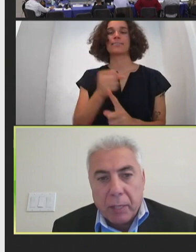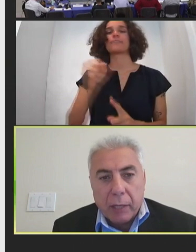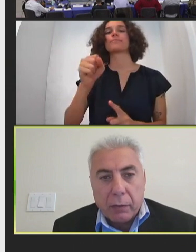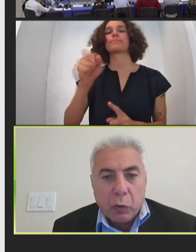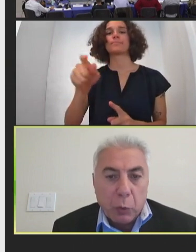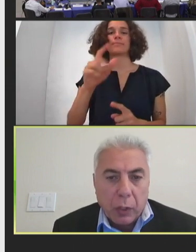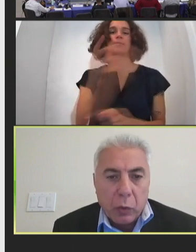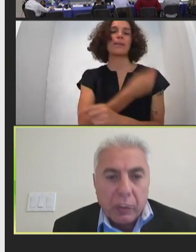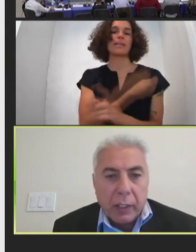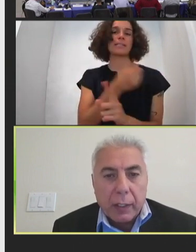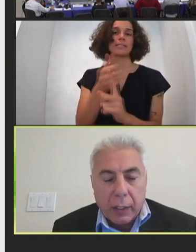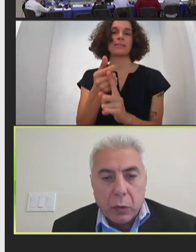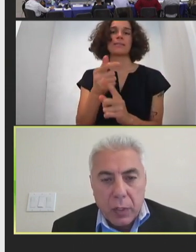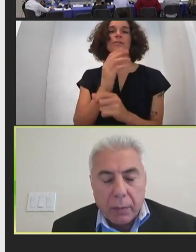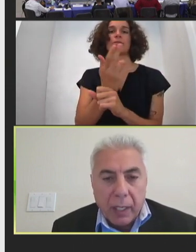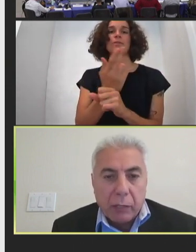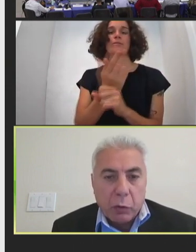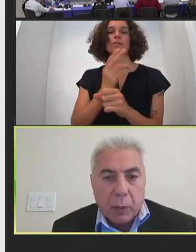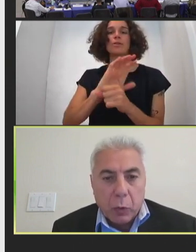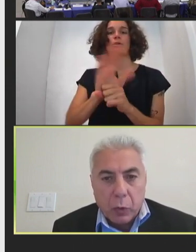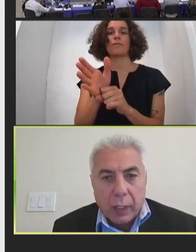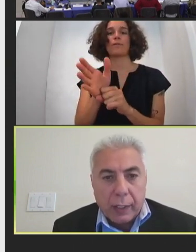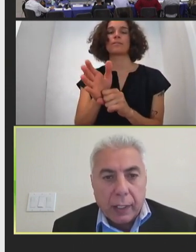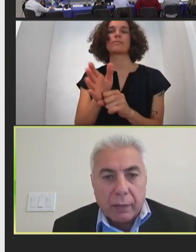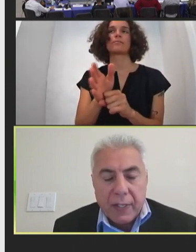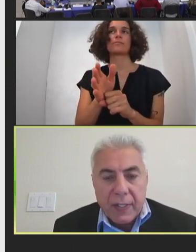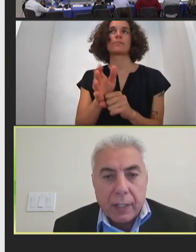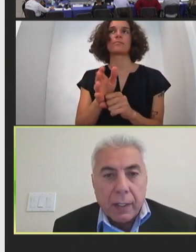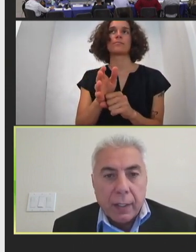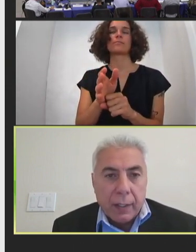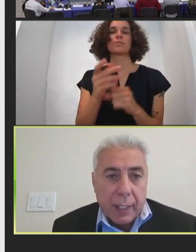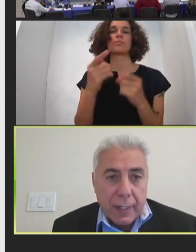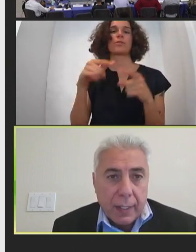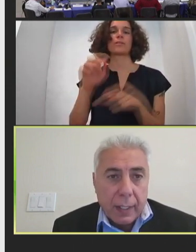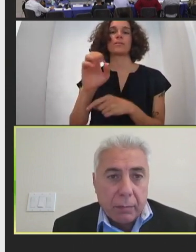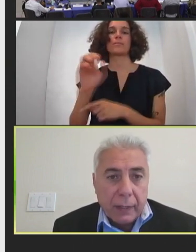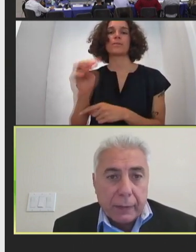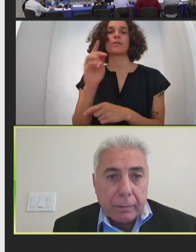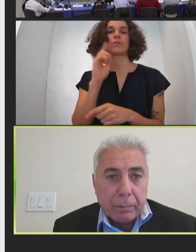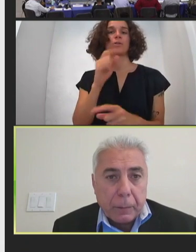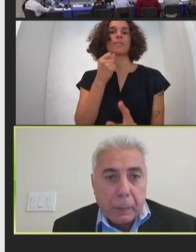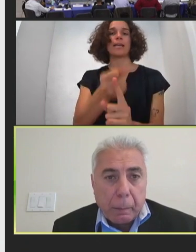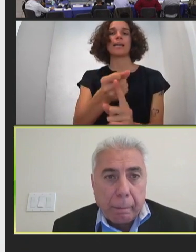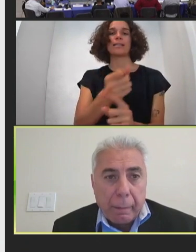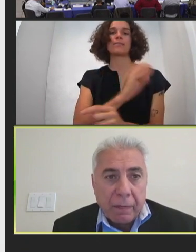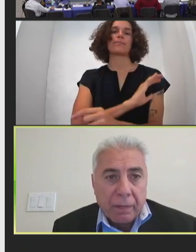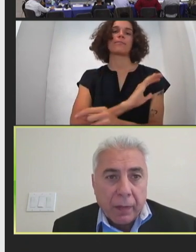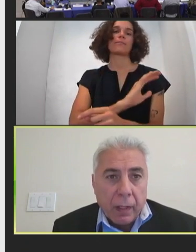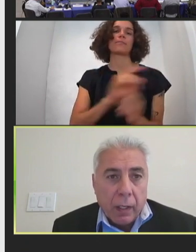platform during COVID-19 -- used a platform in order to attack vaccine. Next slide, please.